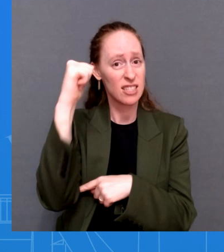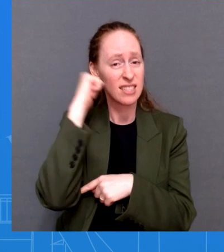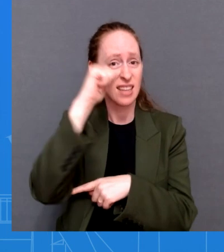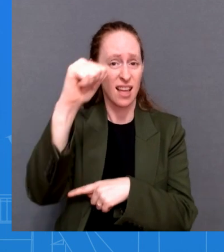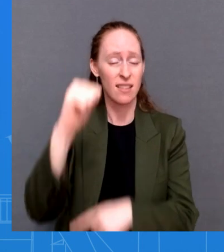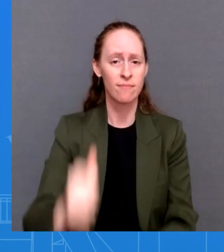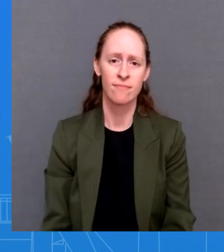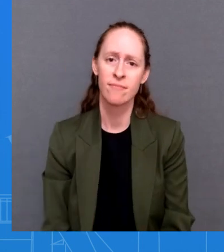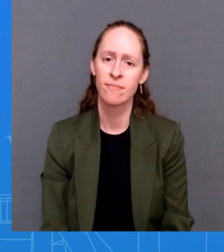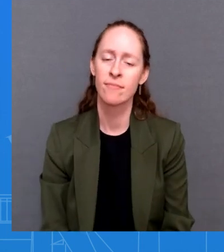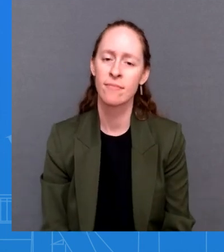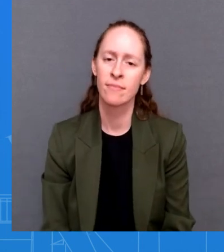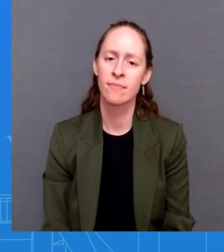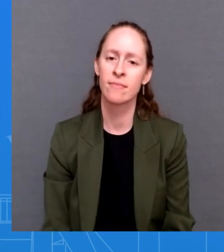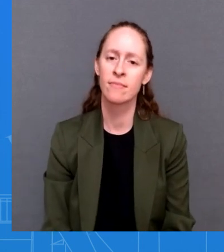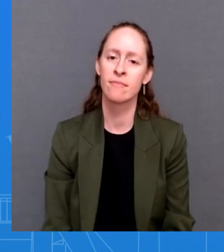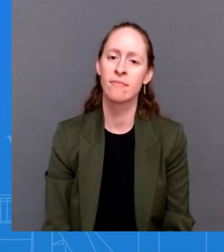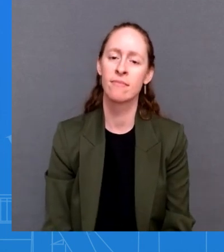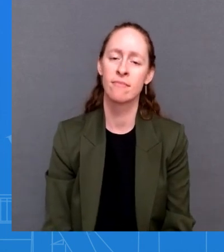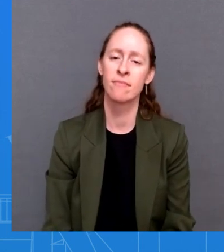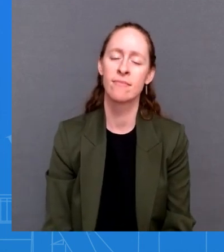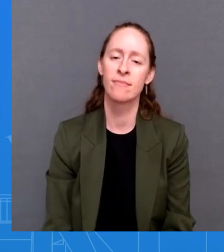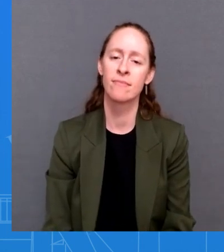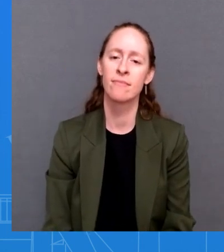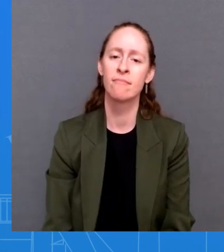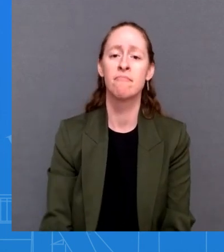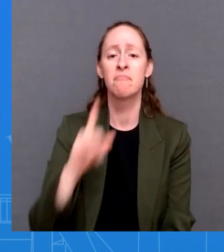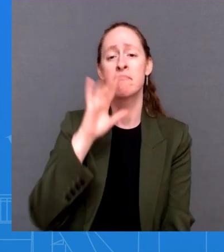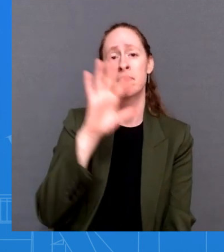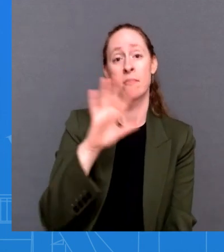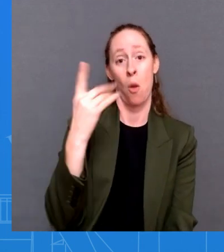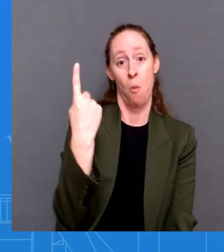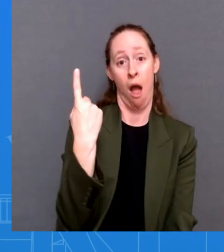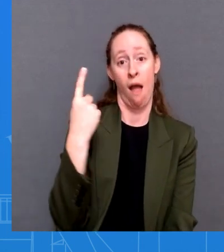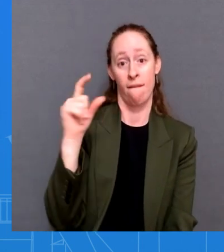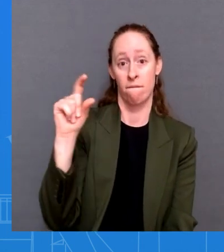Those aren't just numbers. That's real action impacting hundreds of people every day.